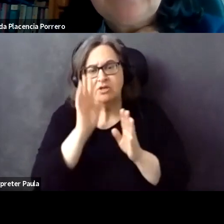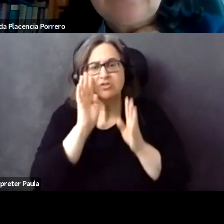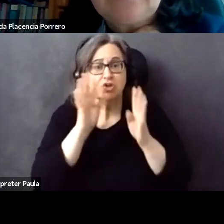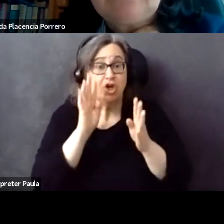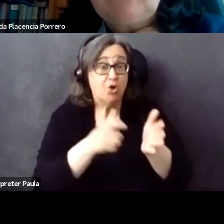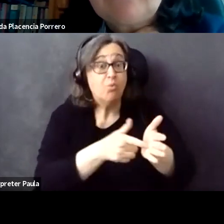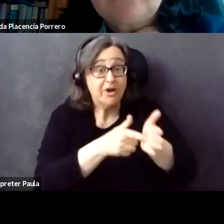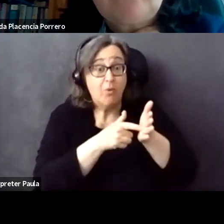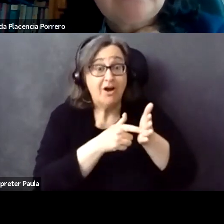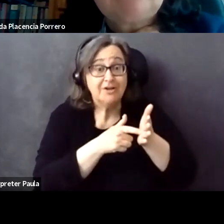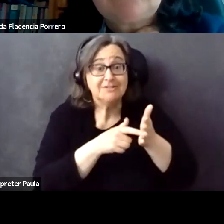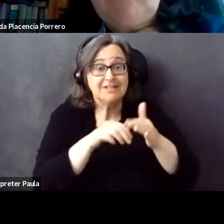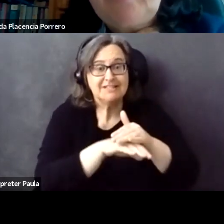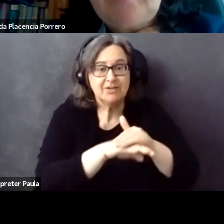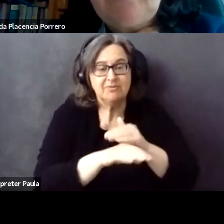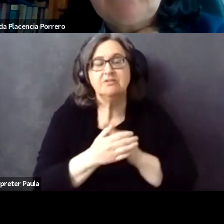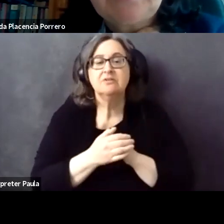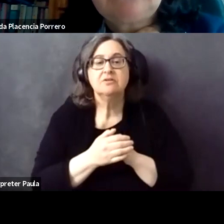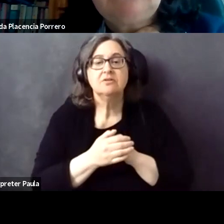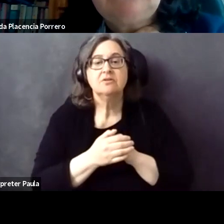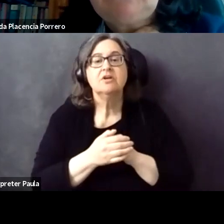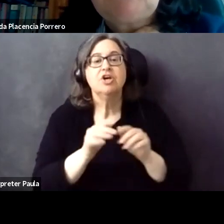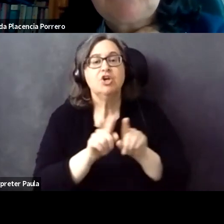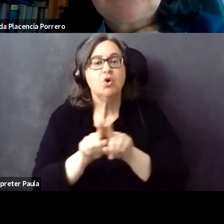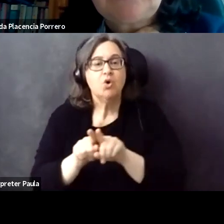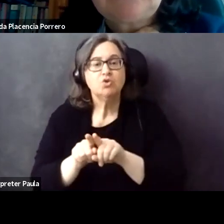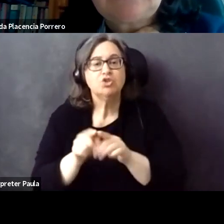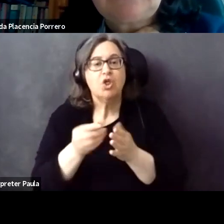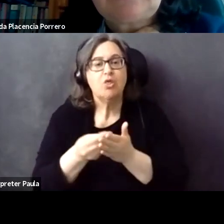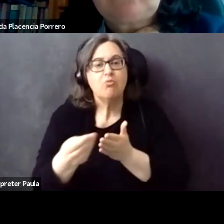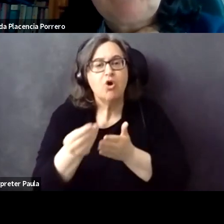has an immense impact for new technology developments because